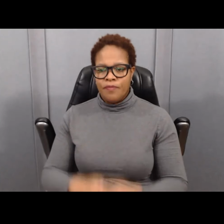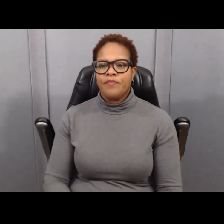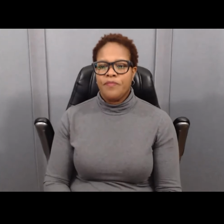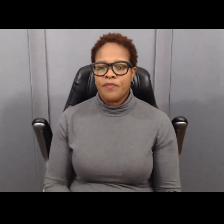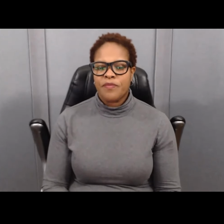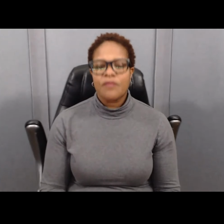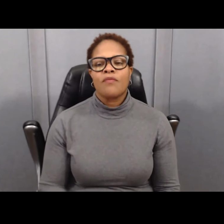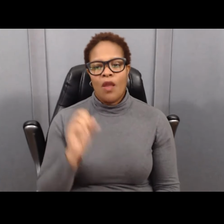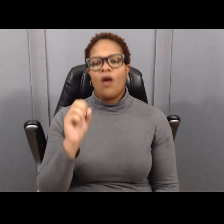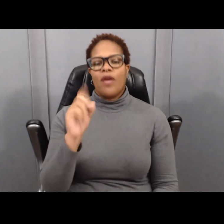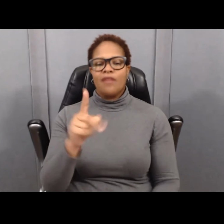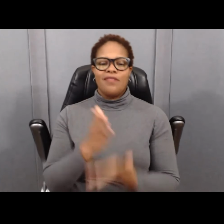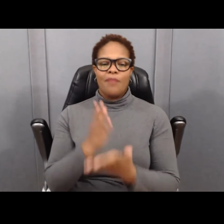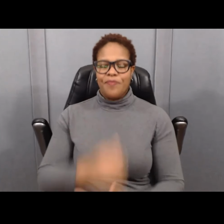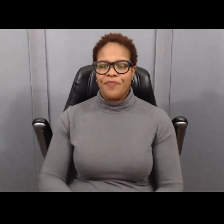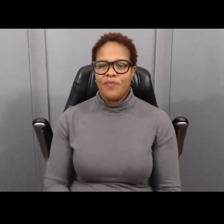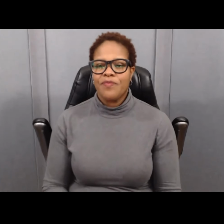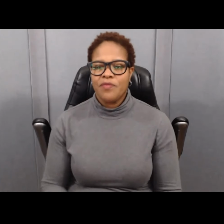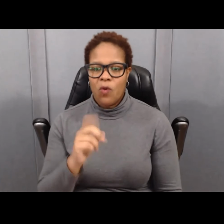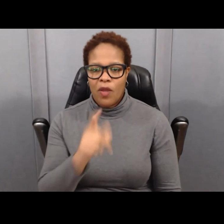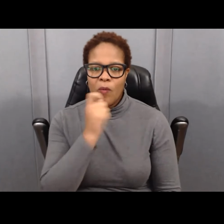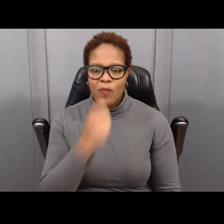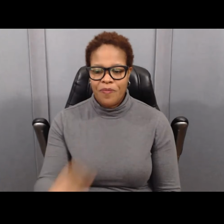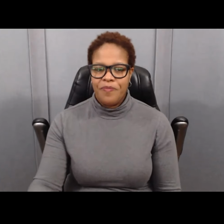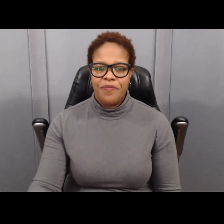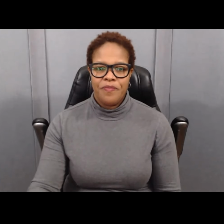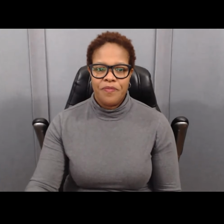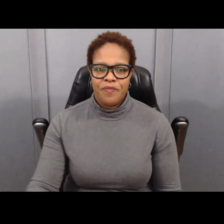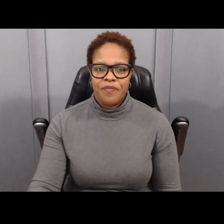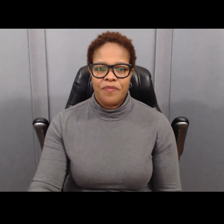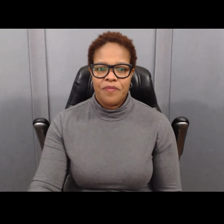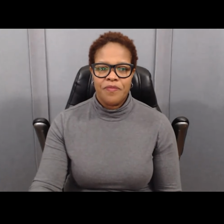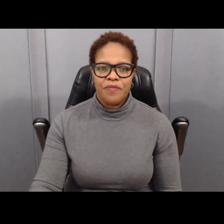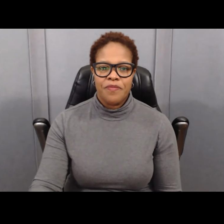Okay, it has been stopped, okay, cool, okay. So those two examples,